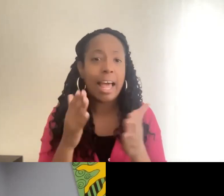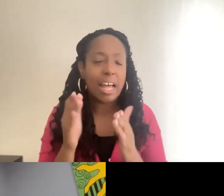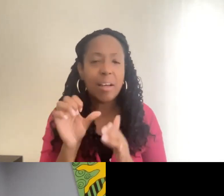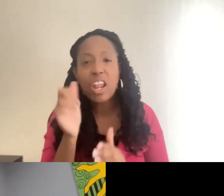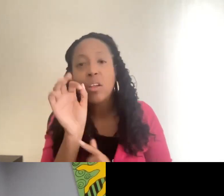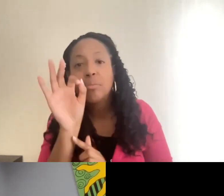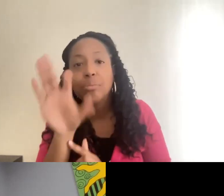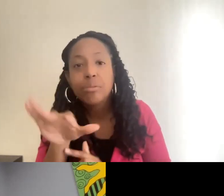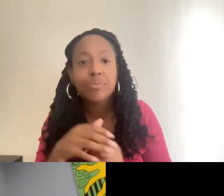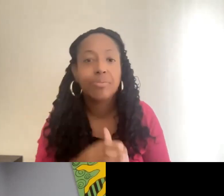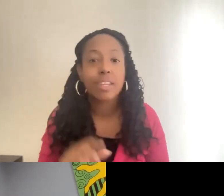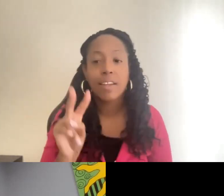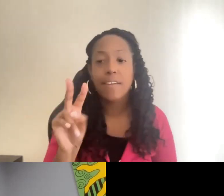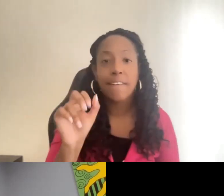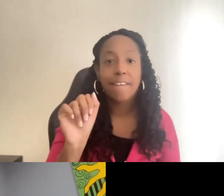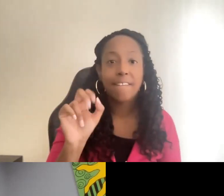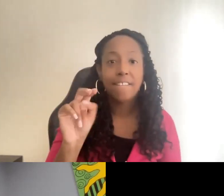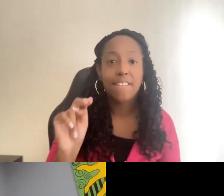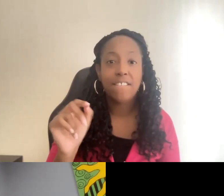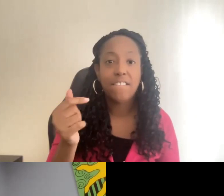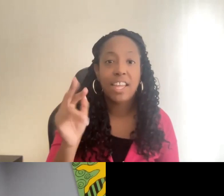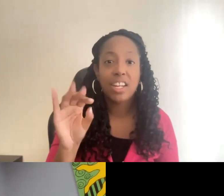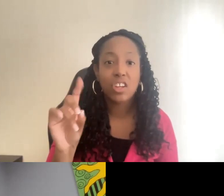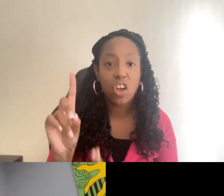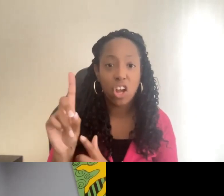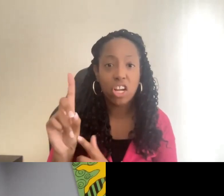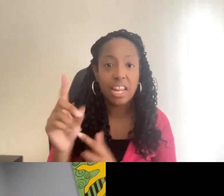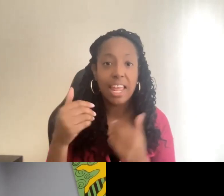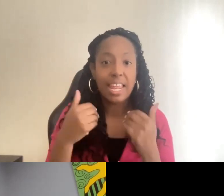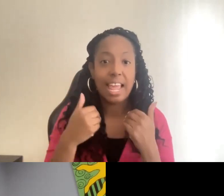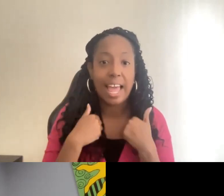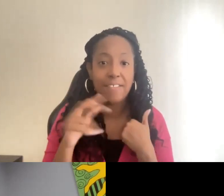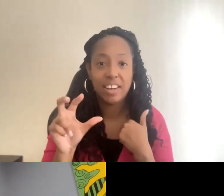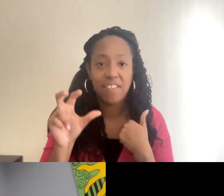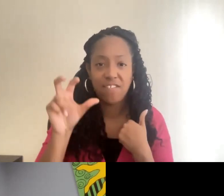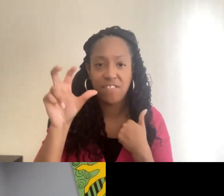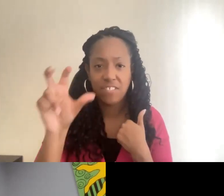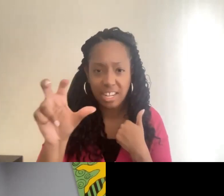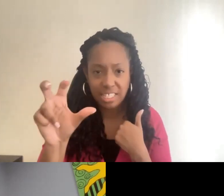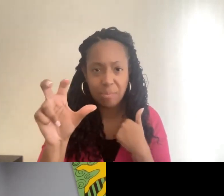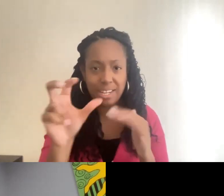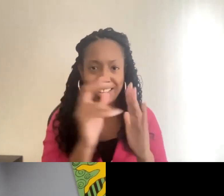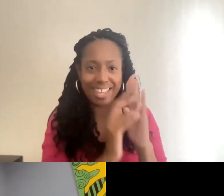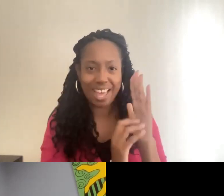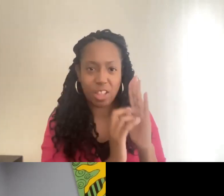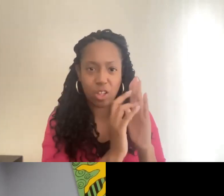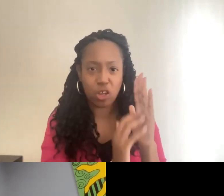is Vanguard has a tool called retirement Nest Egg calculator and it's it's a web right on vanguard's